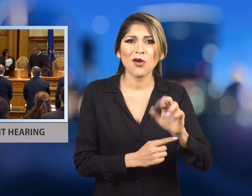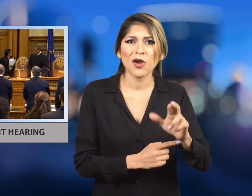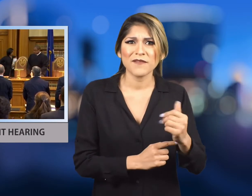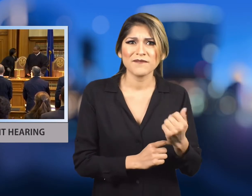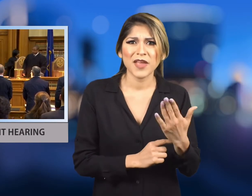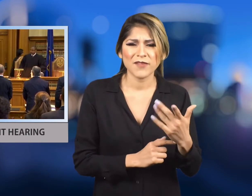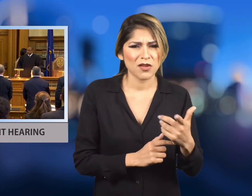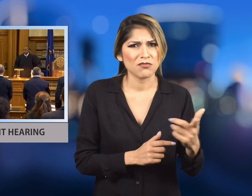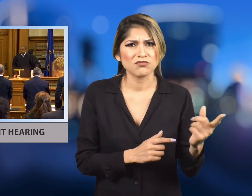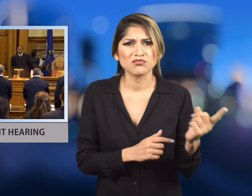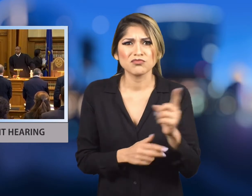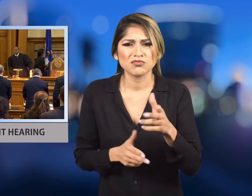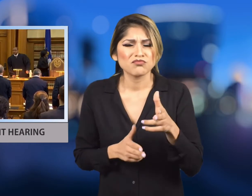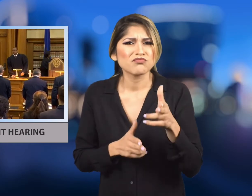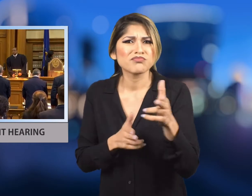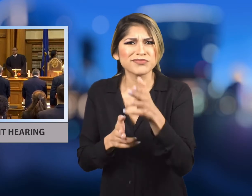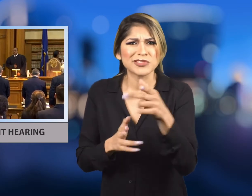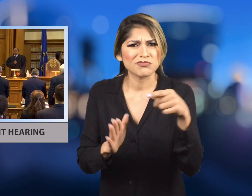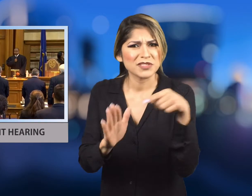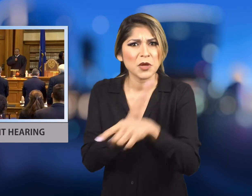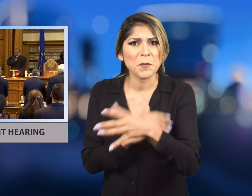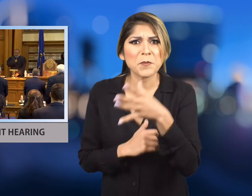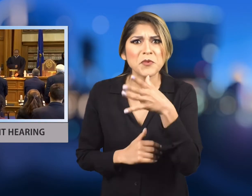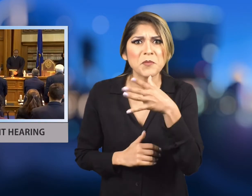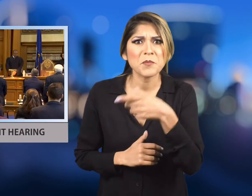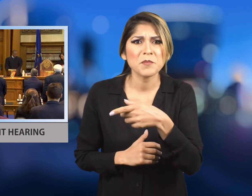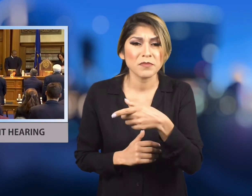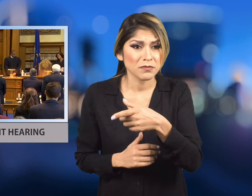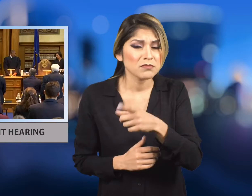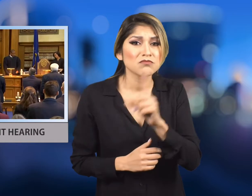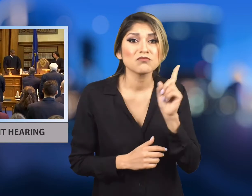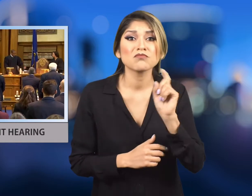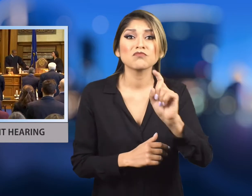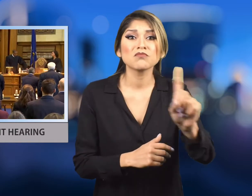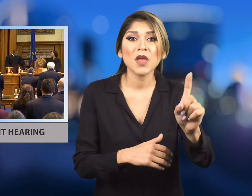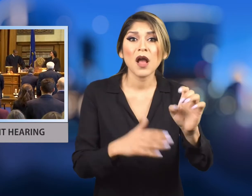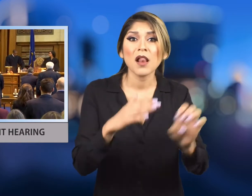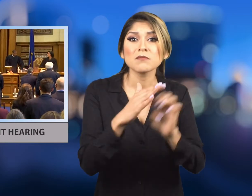to shoot and kill his mother and then went to the elementary school